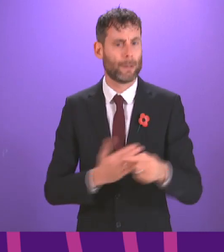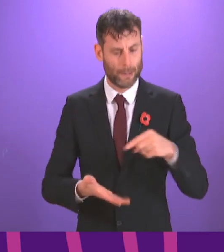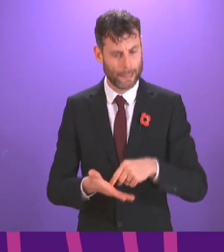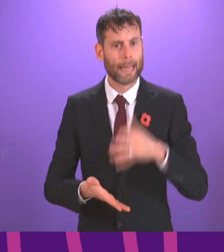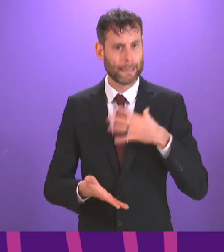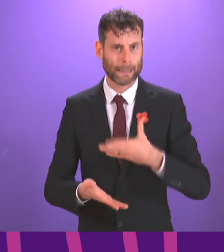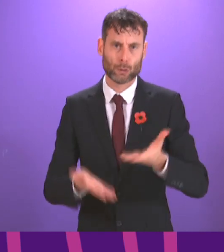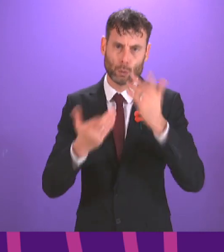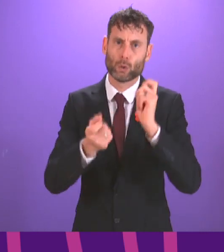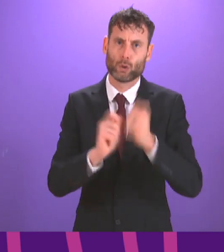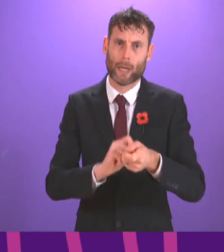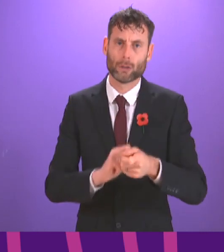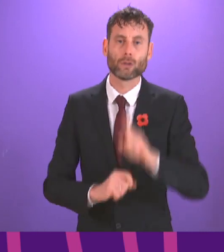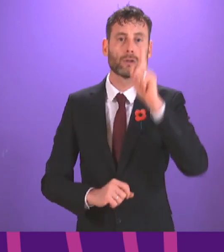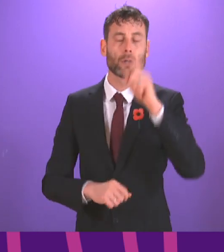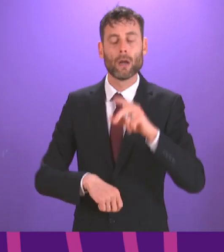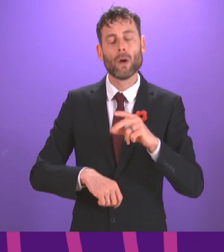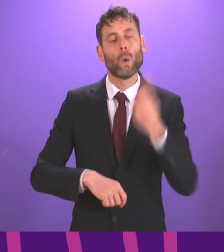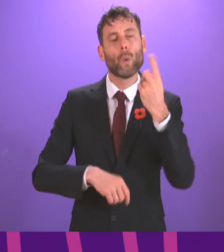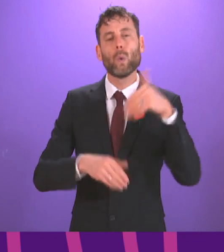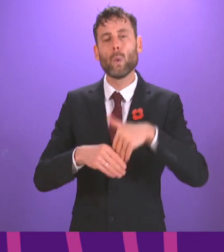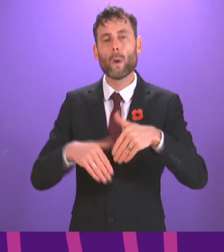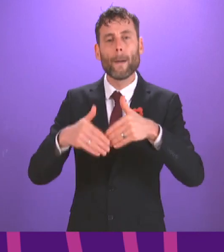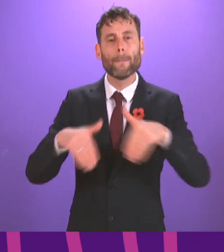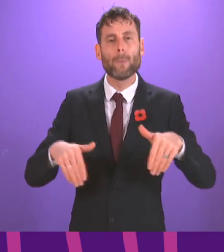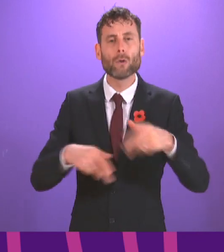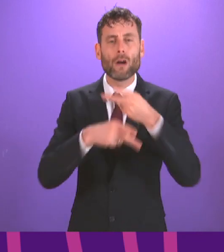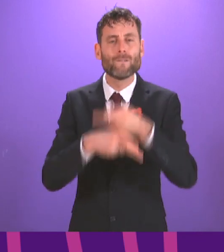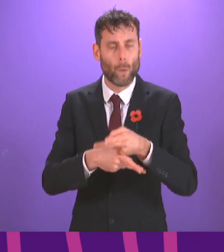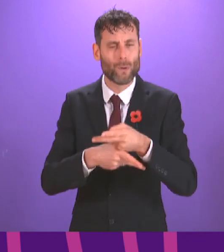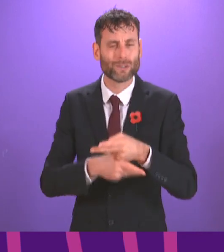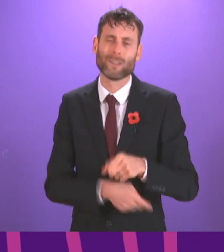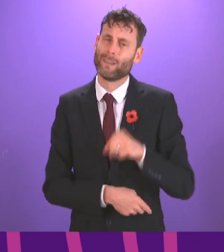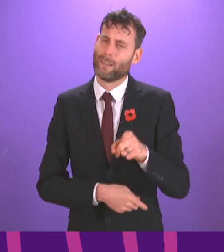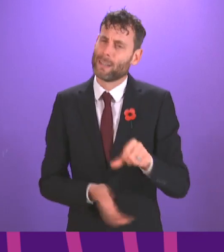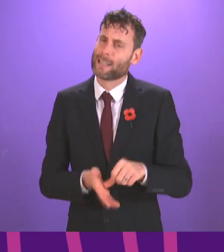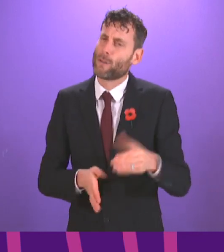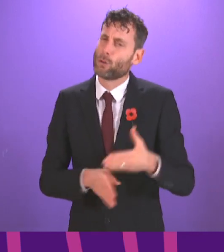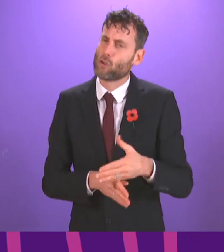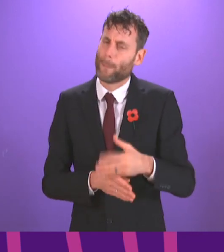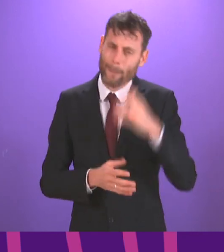Let me also say that people who work for Border Force and immigration authorities do a tough job, and we should also recognise that.